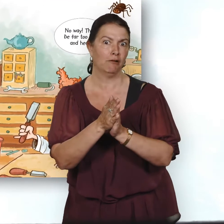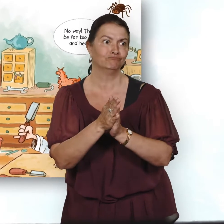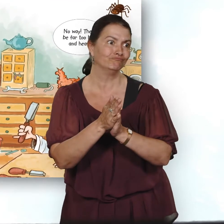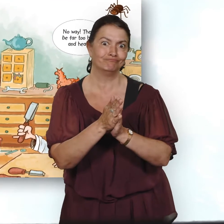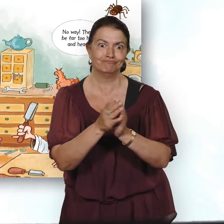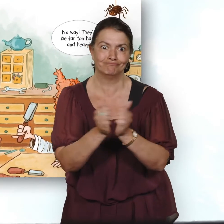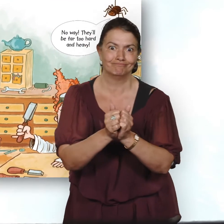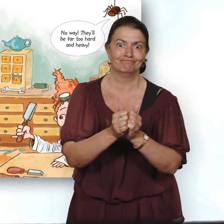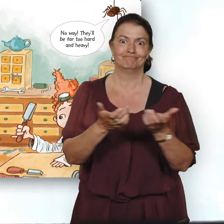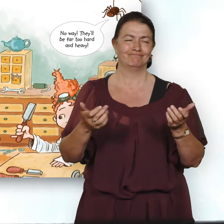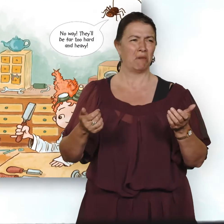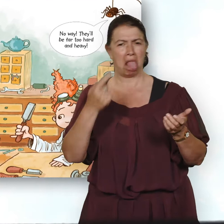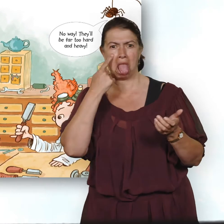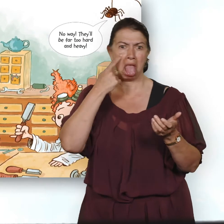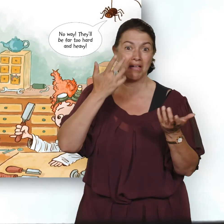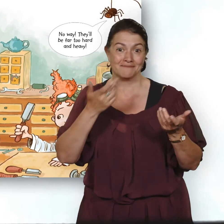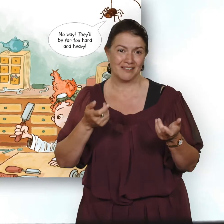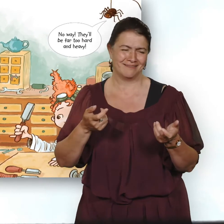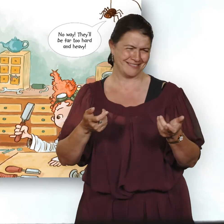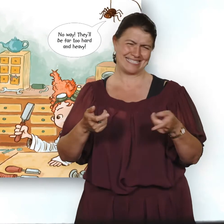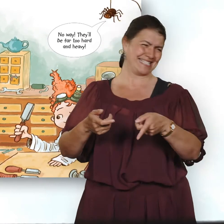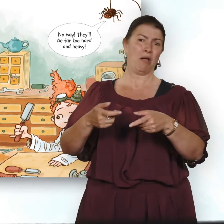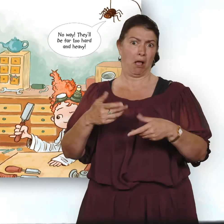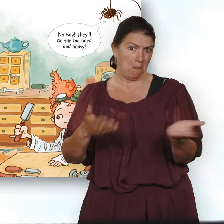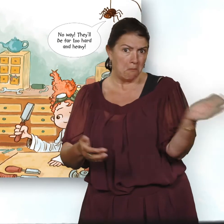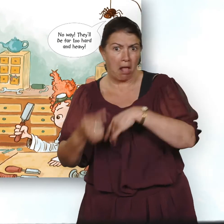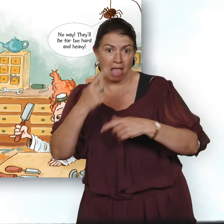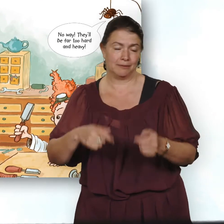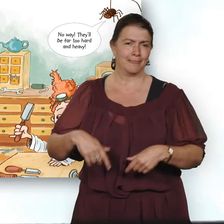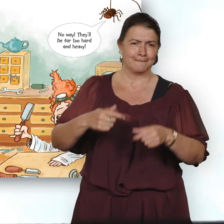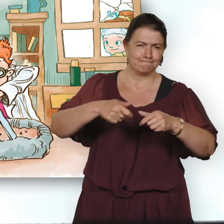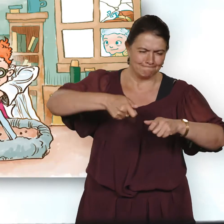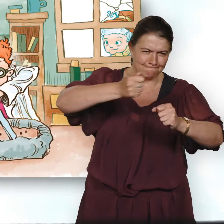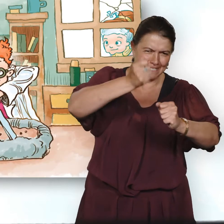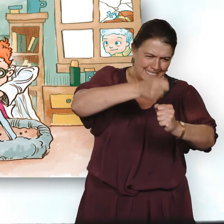No way! They’ll be far too hard and heavy!